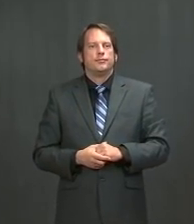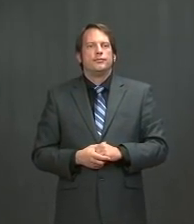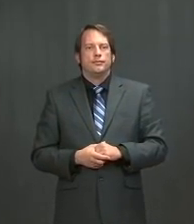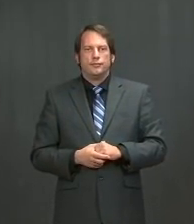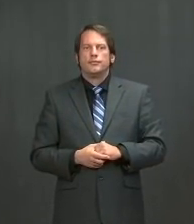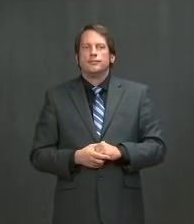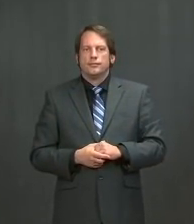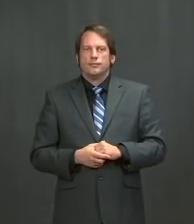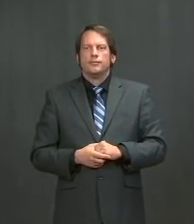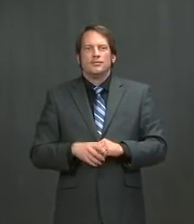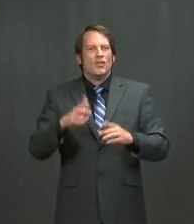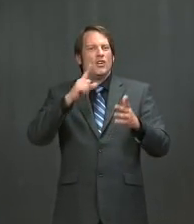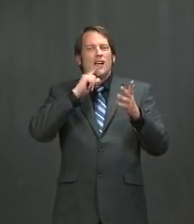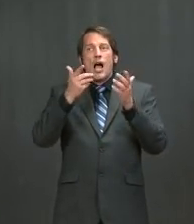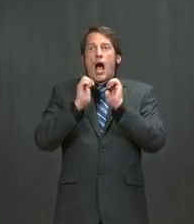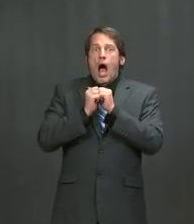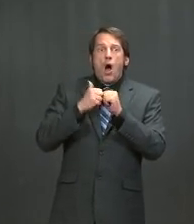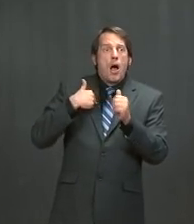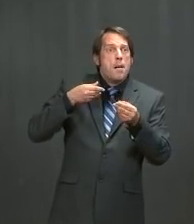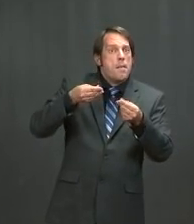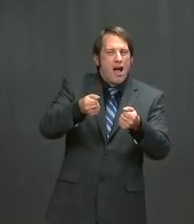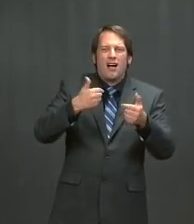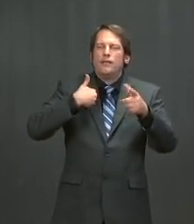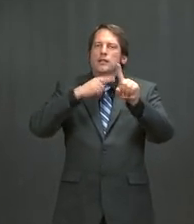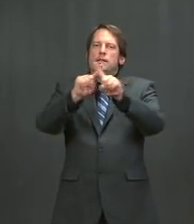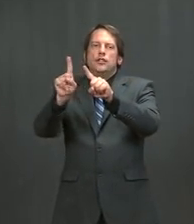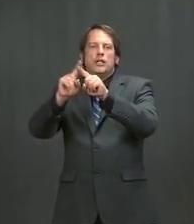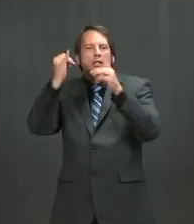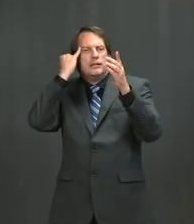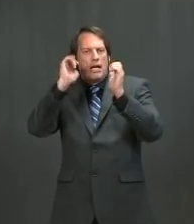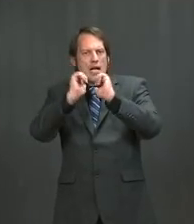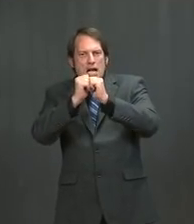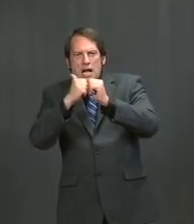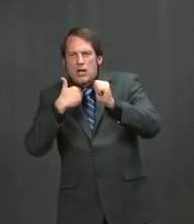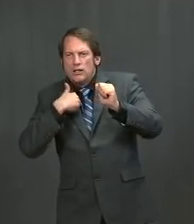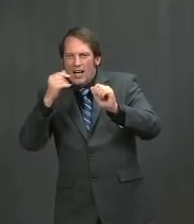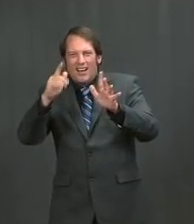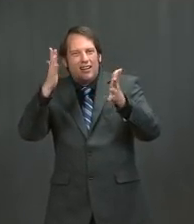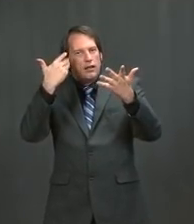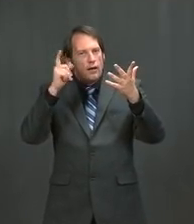There will be different ideas for tax proposals. That will all need to be weighed by a range of questions,